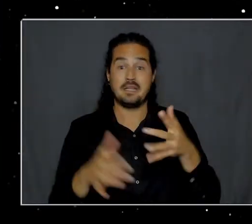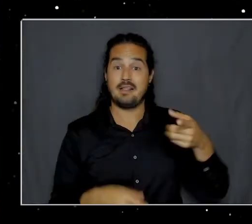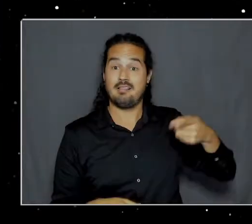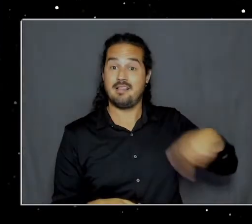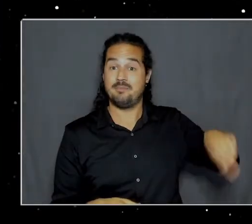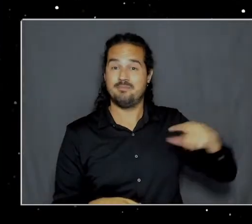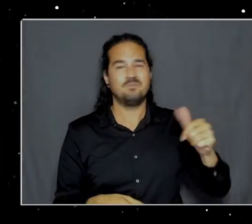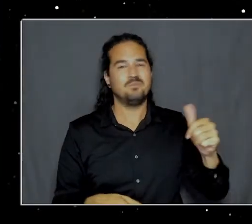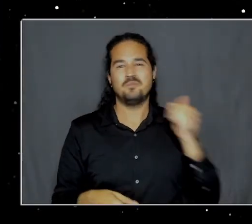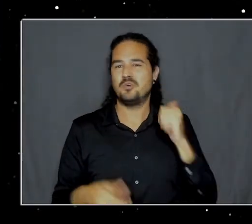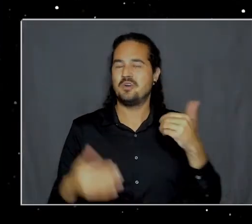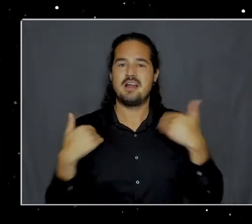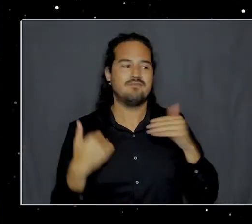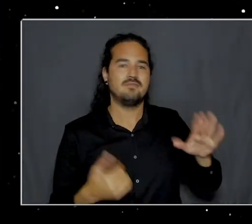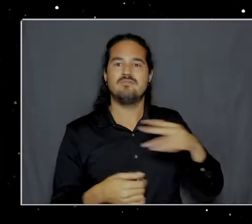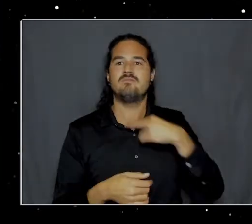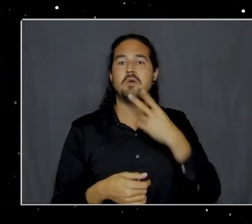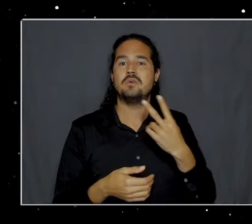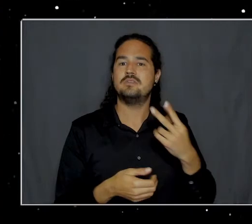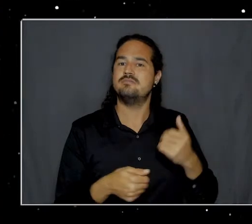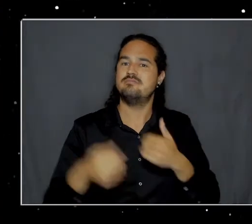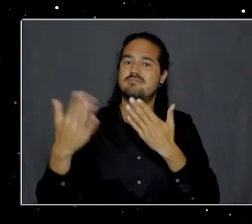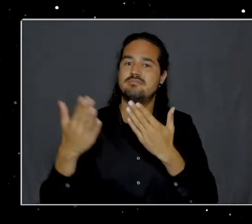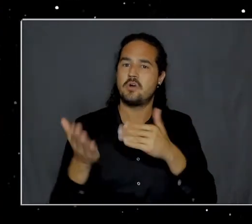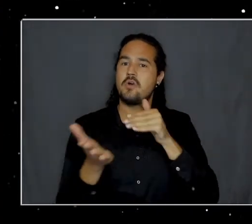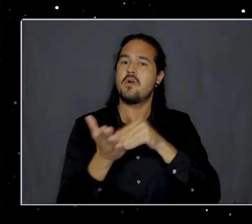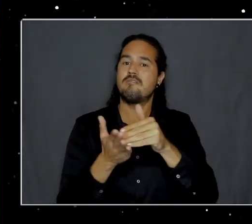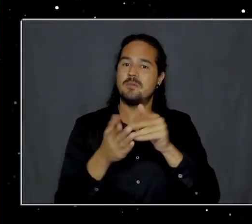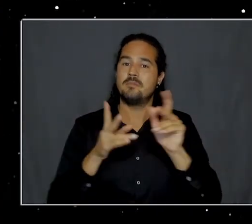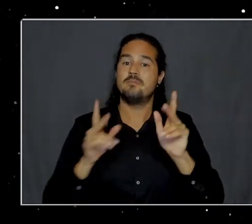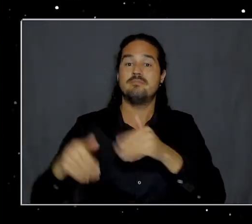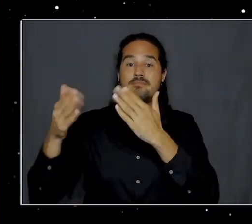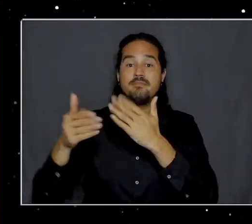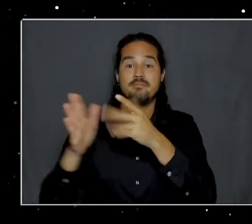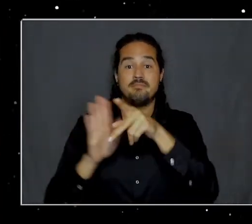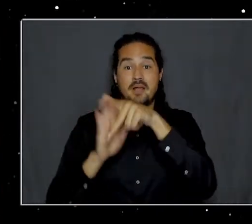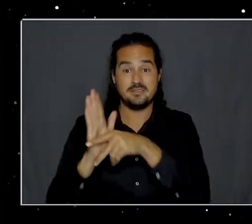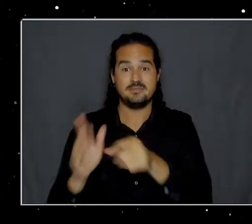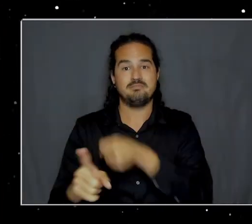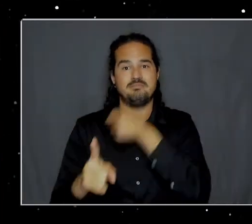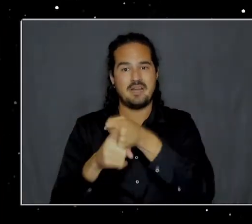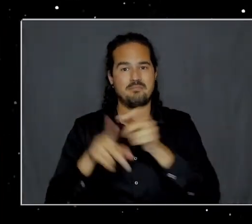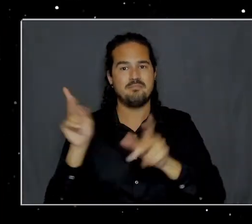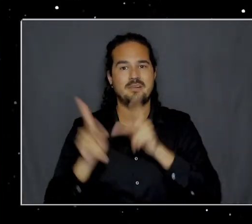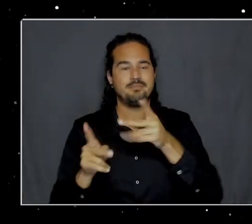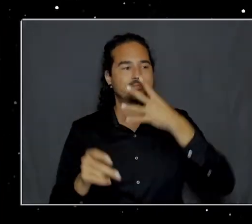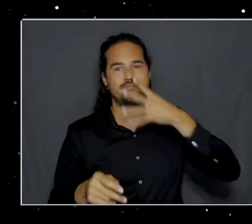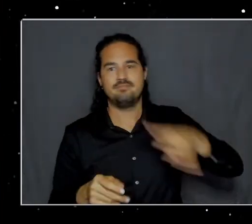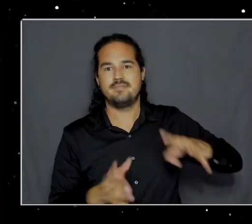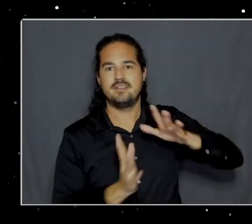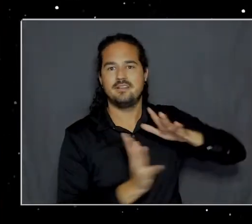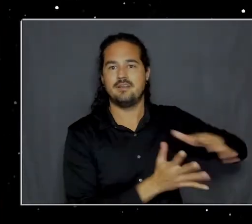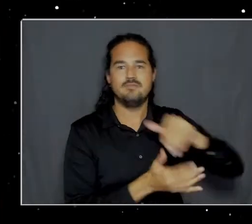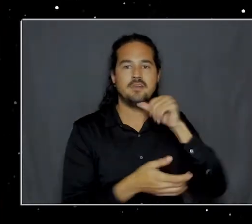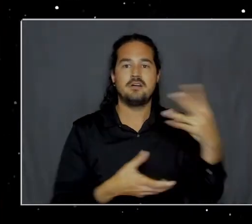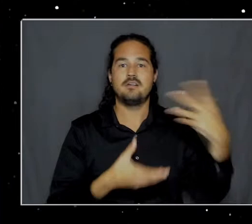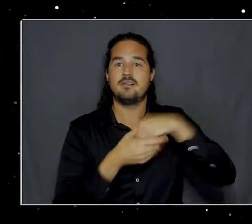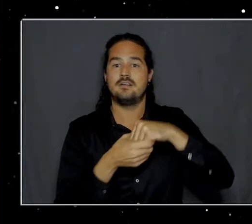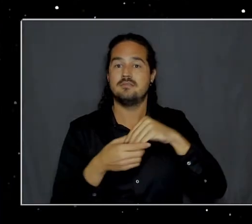SO OFTEN IN POLICYMAKING, IMPACTED PEOPLE ARE LEFT OUT OF THE CONVERSATION. THEY'RE NOT EVEN INVITED TO THE